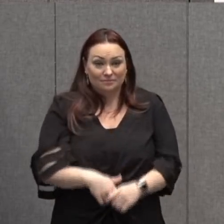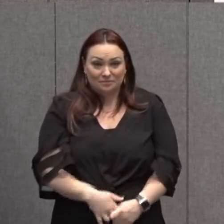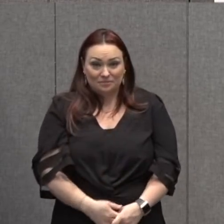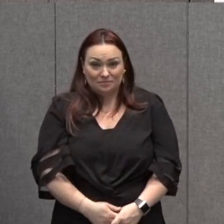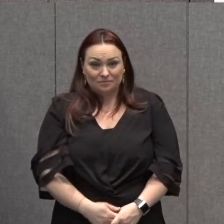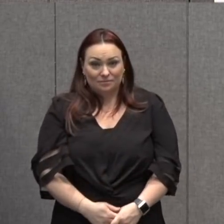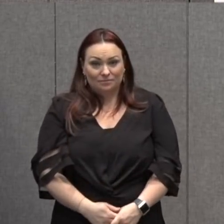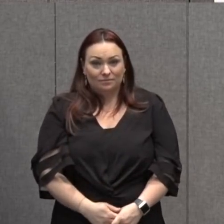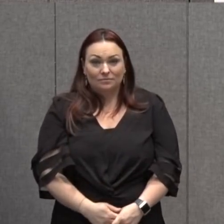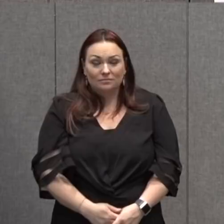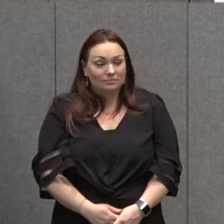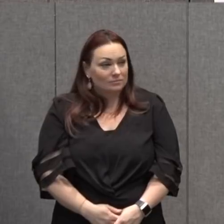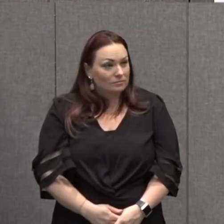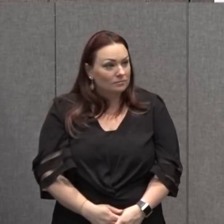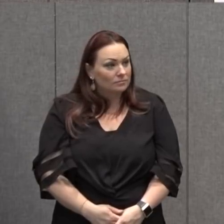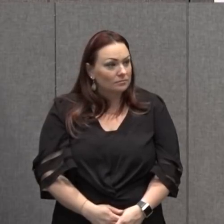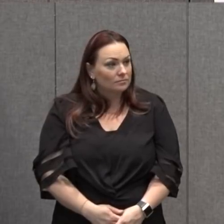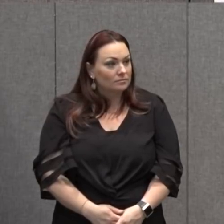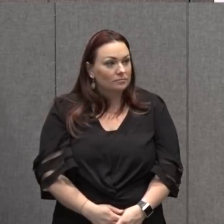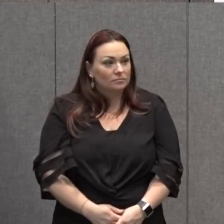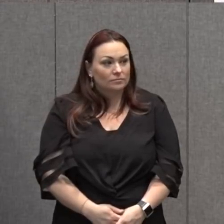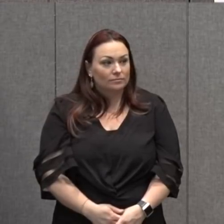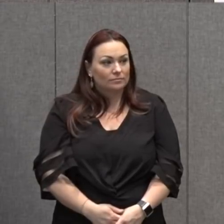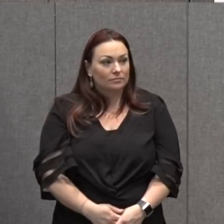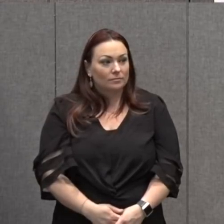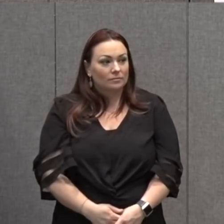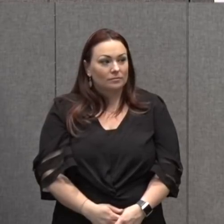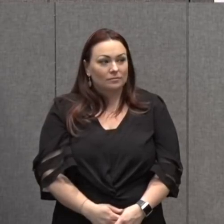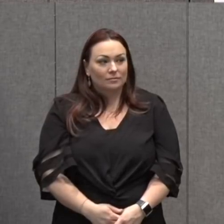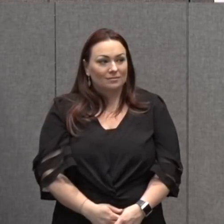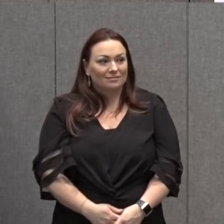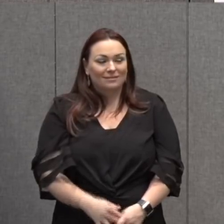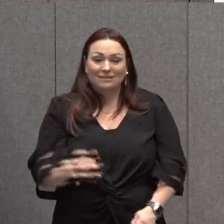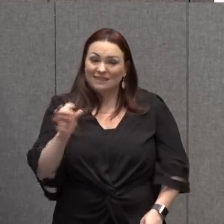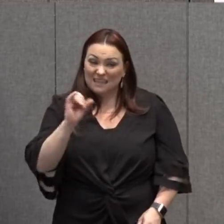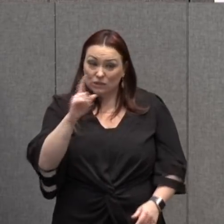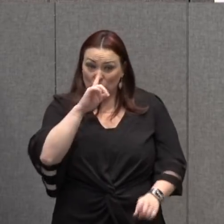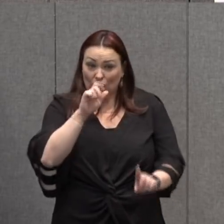Oo. Uh, man. - Yeah. Well like I said, these are trick words,